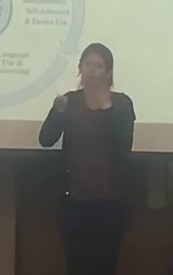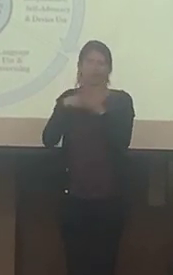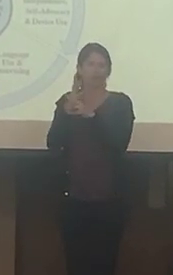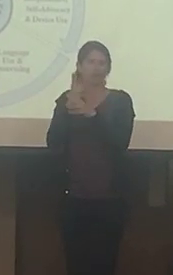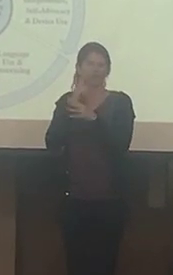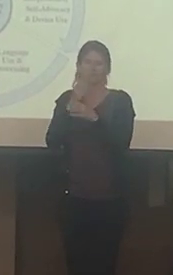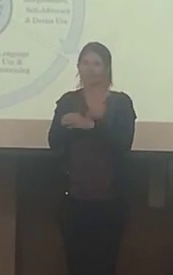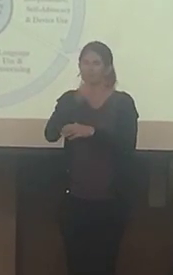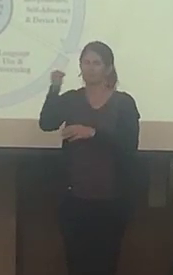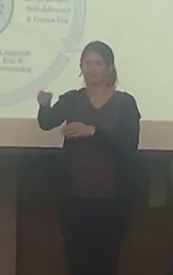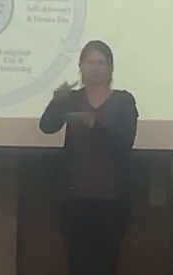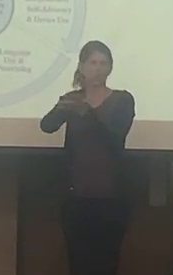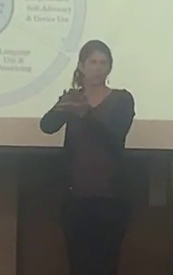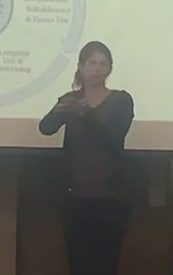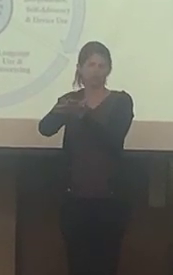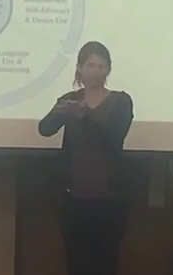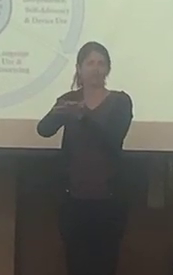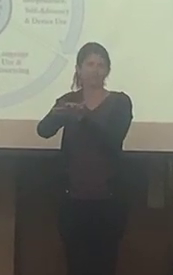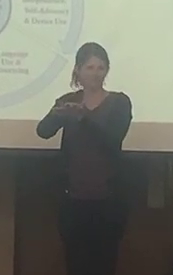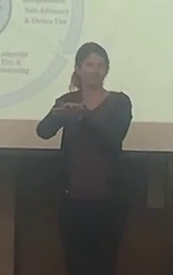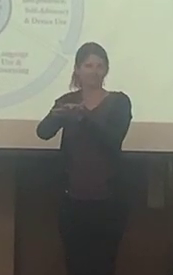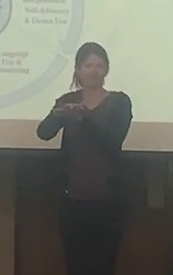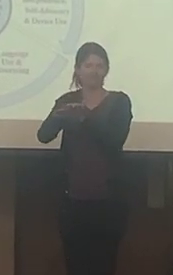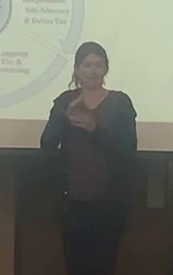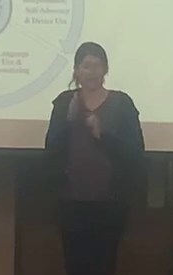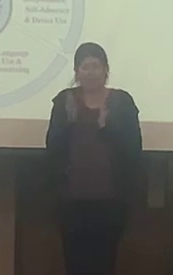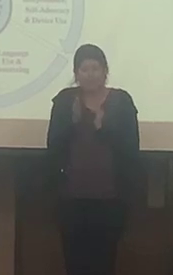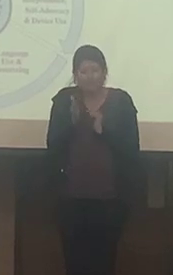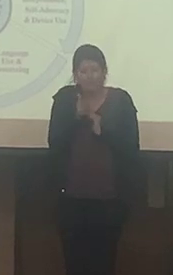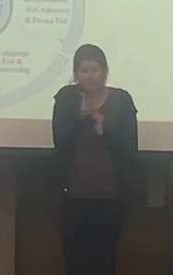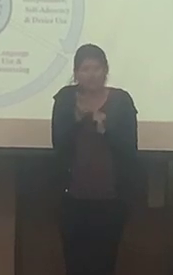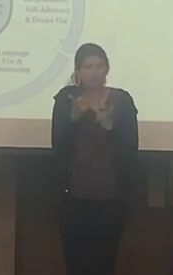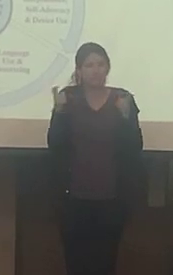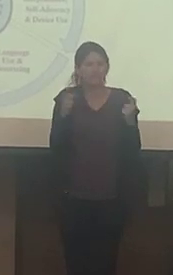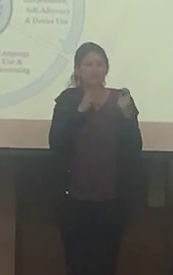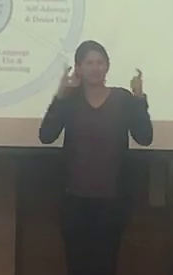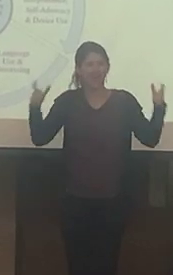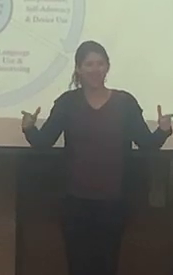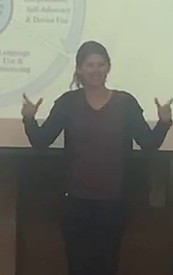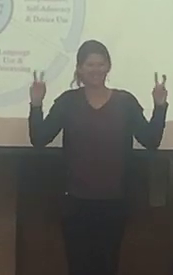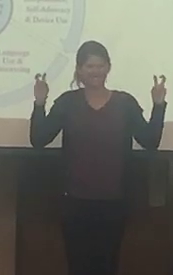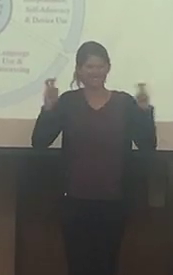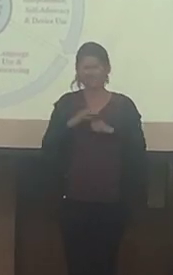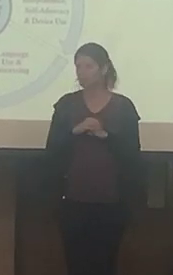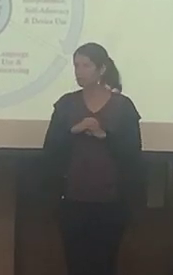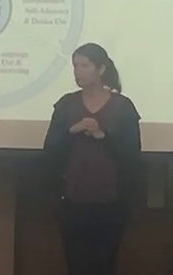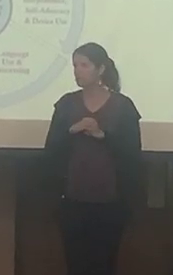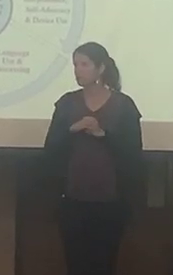and they are you know a little visionary explain repair and communication um things like